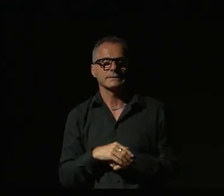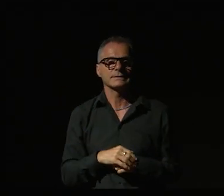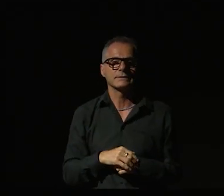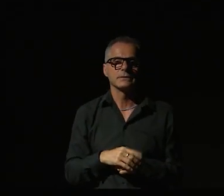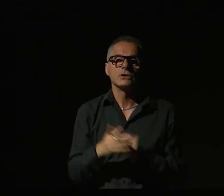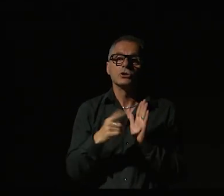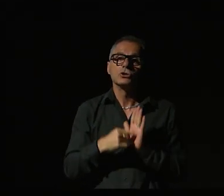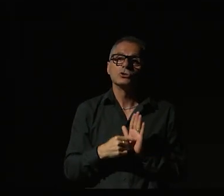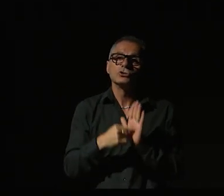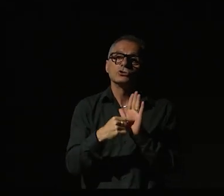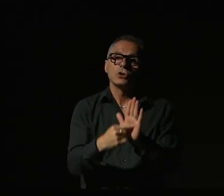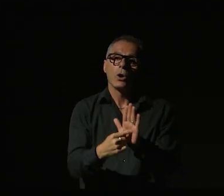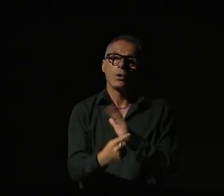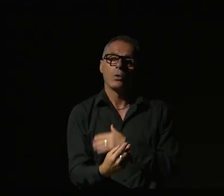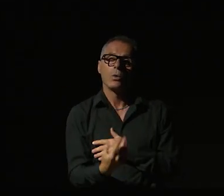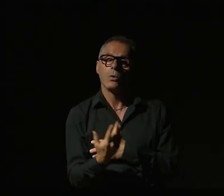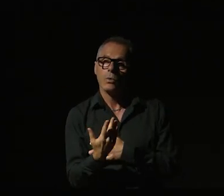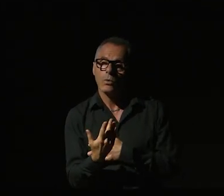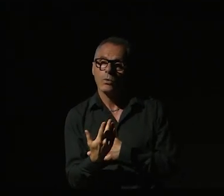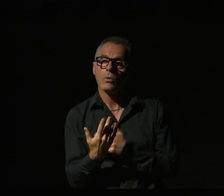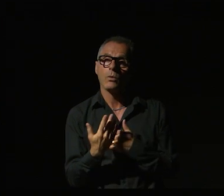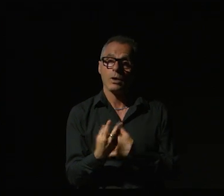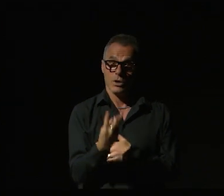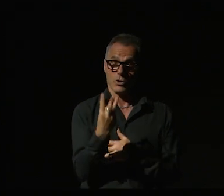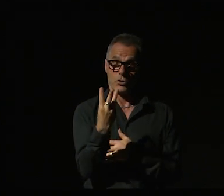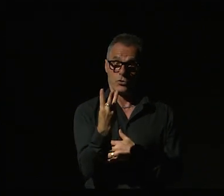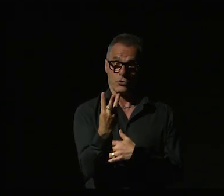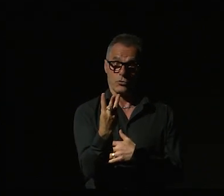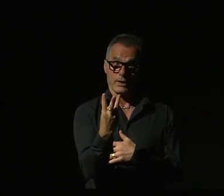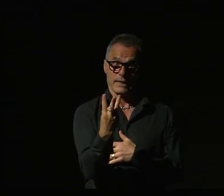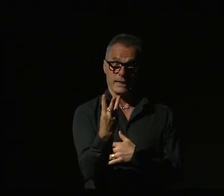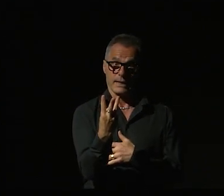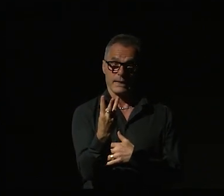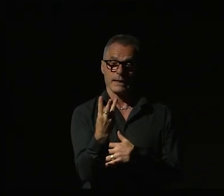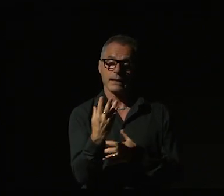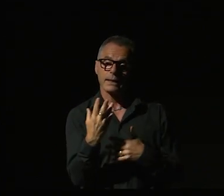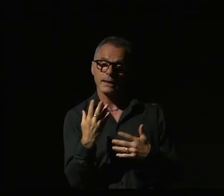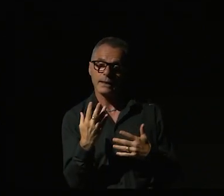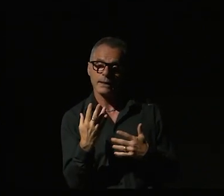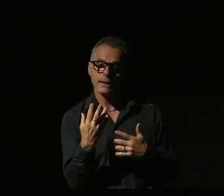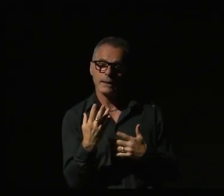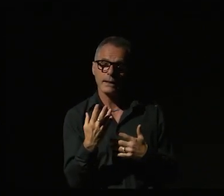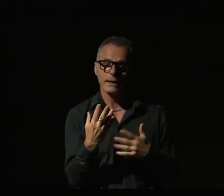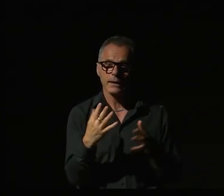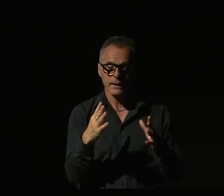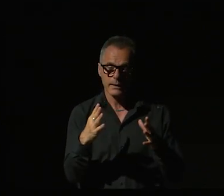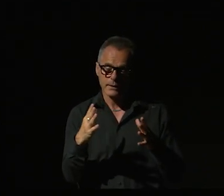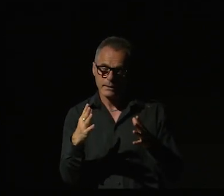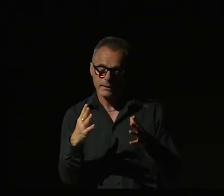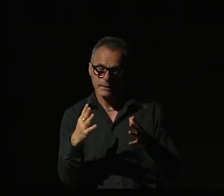that shows three 'ignudi' in front of a niche that houses the 'Hercules Farnese',